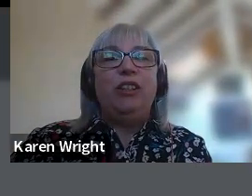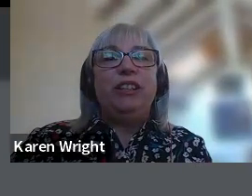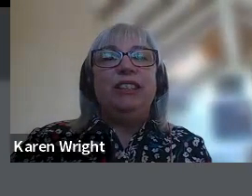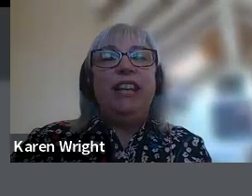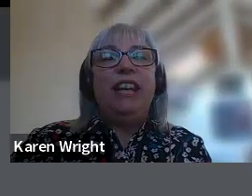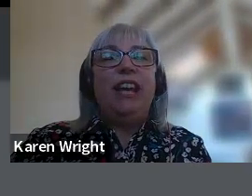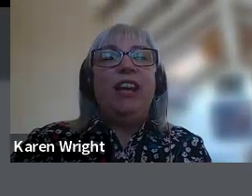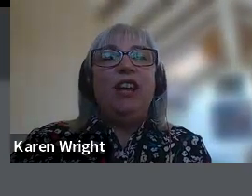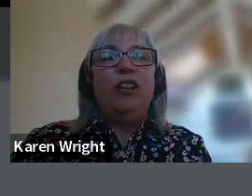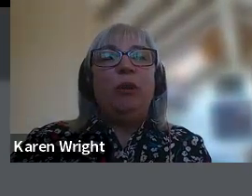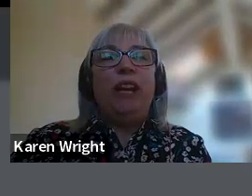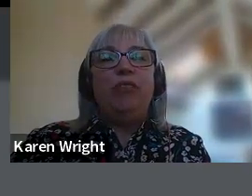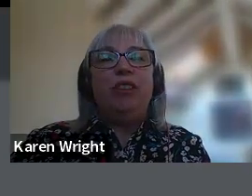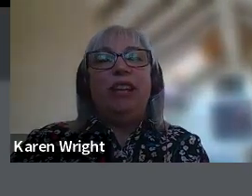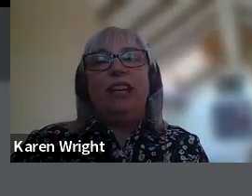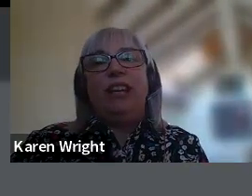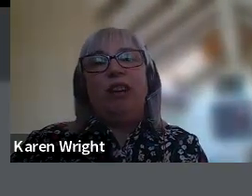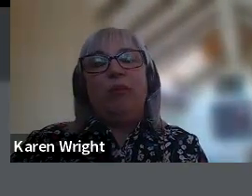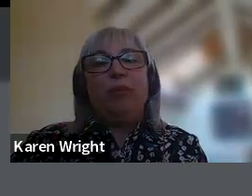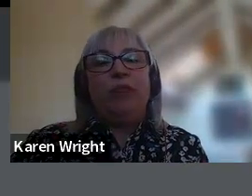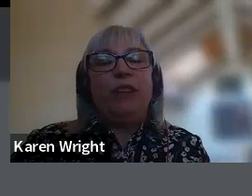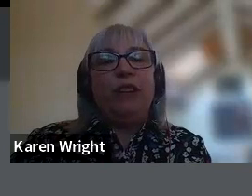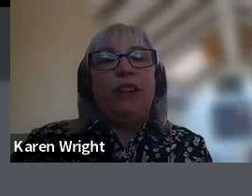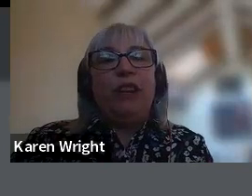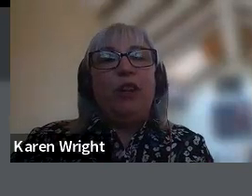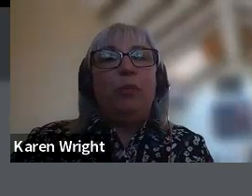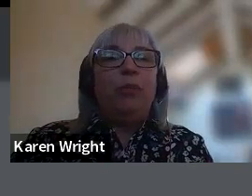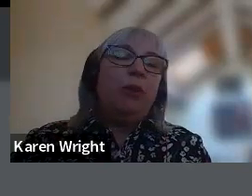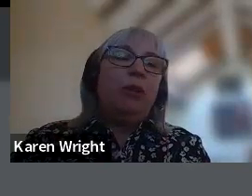You can see here that we have the